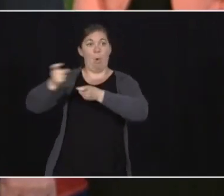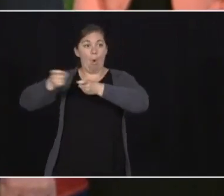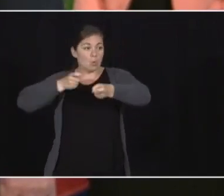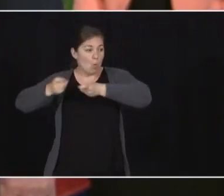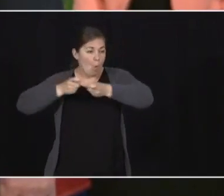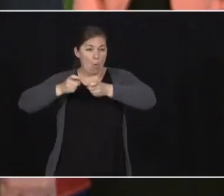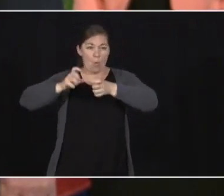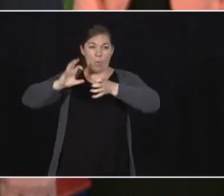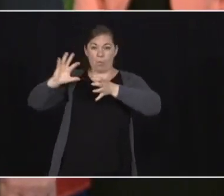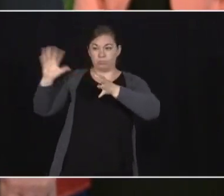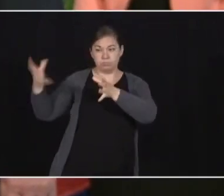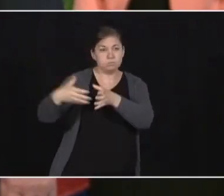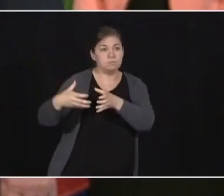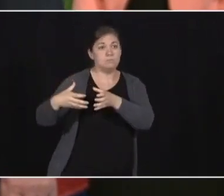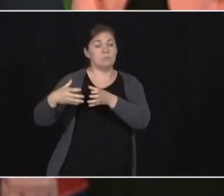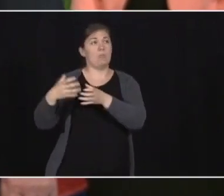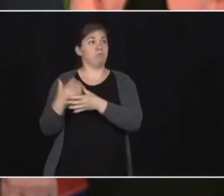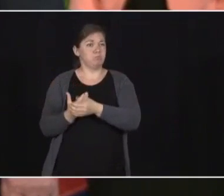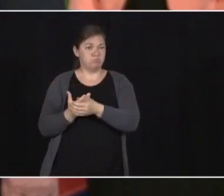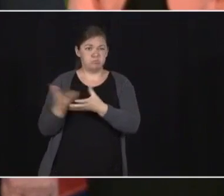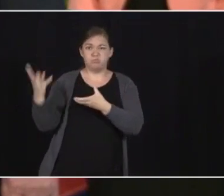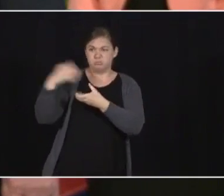health involved.